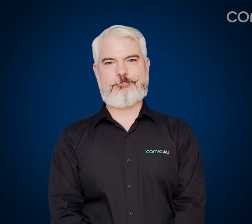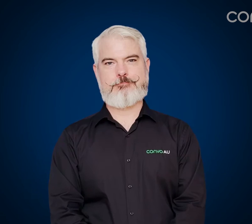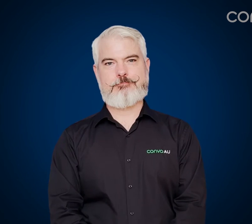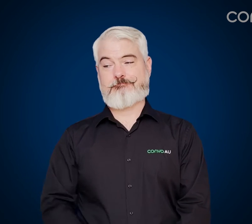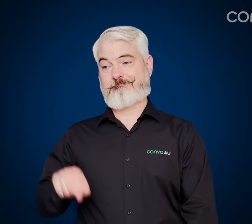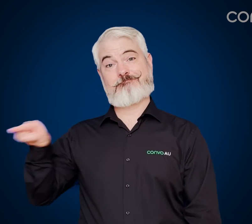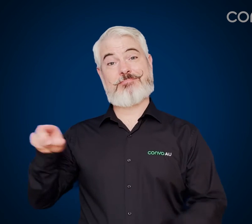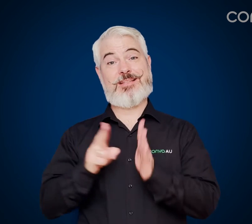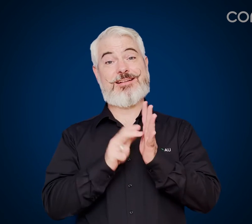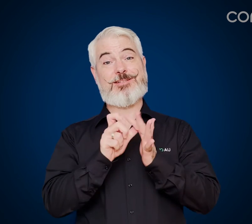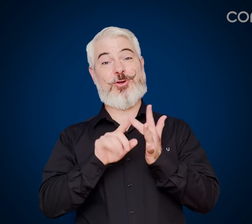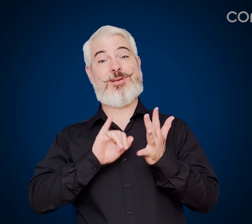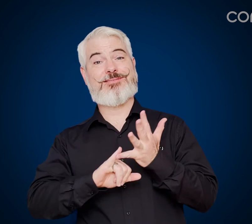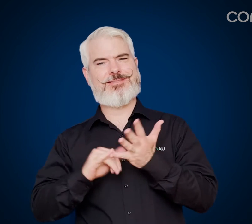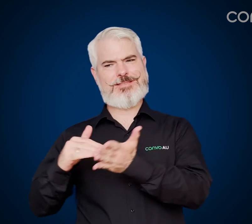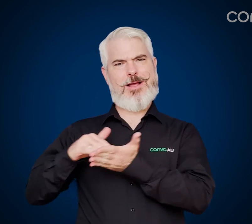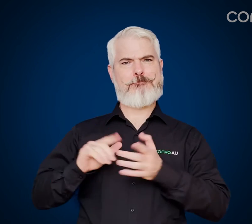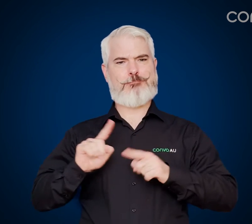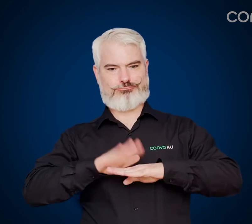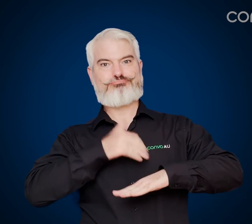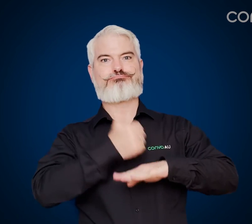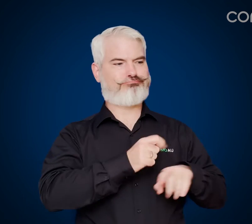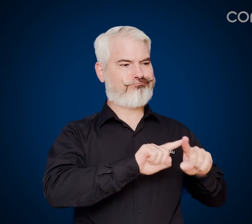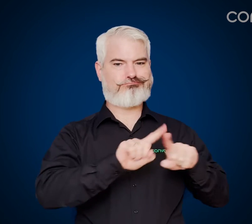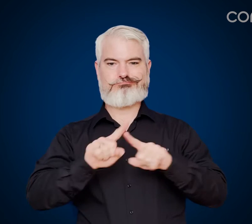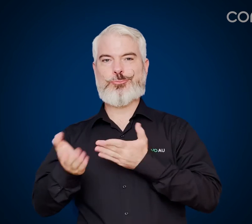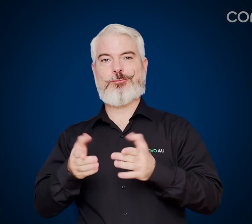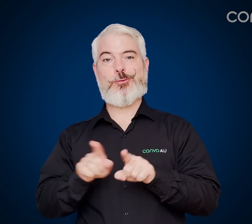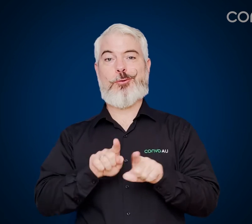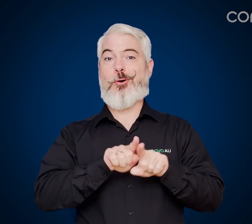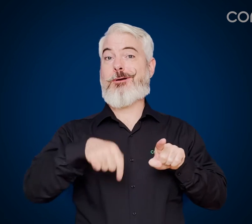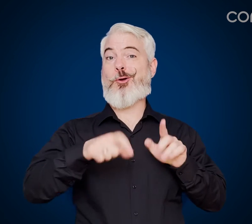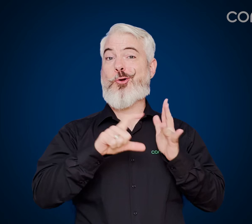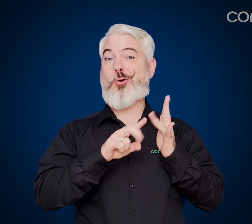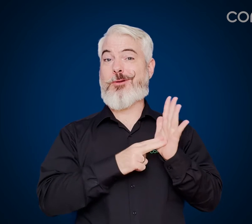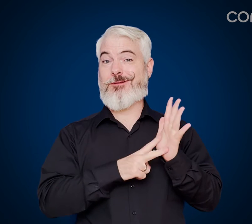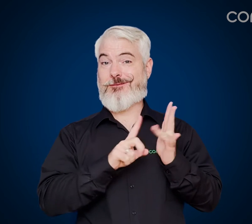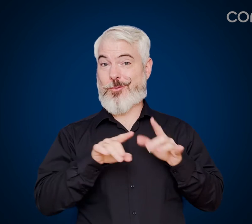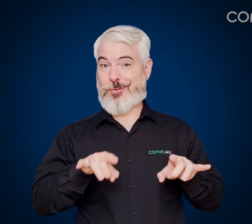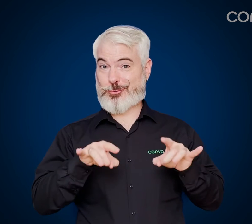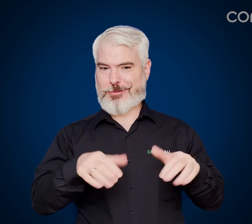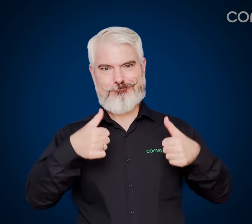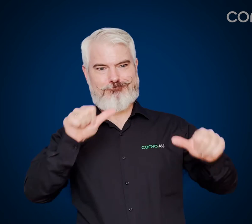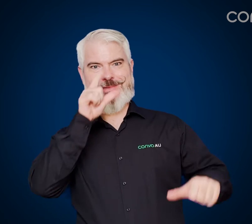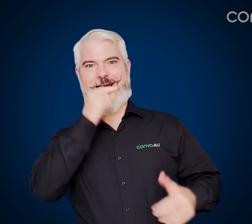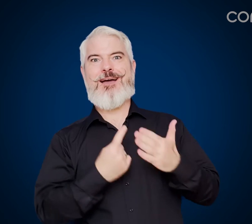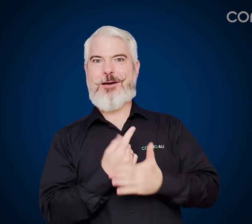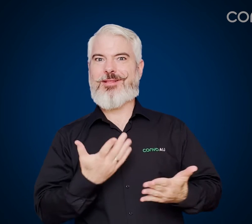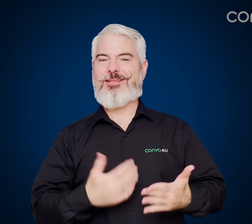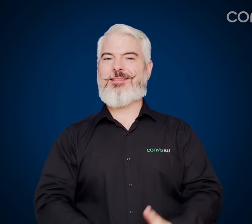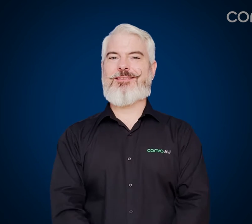This has made services like Convo Australia possible,